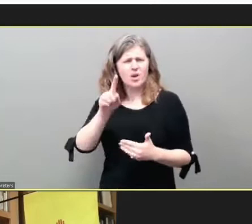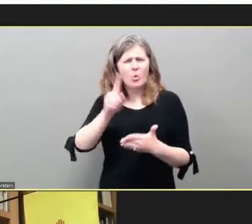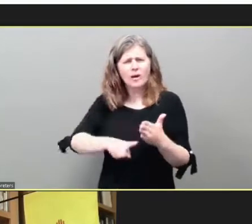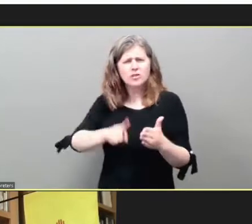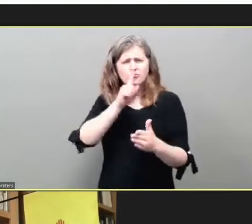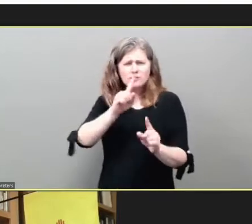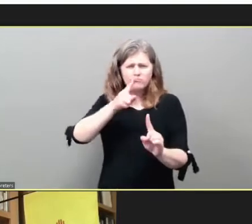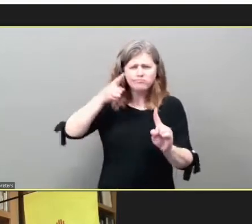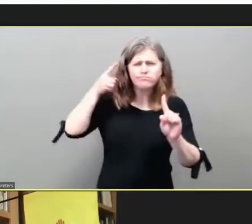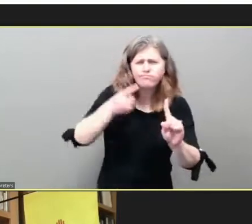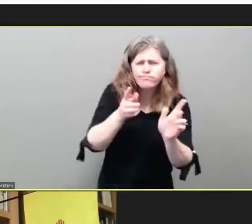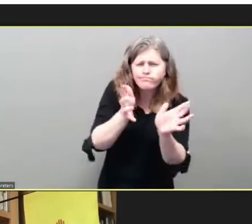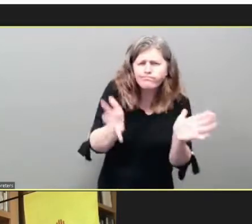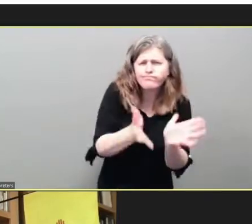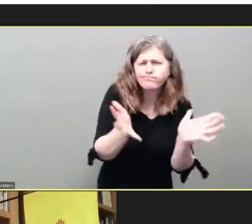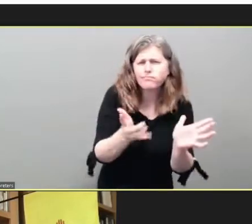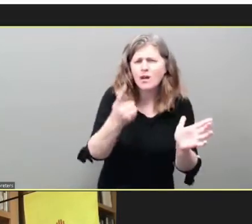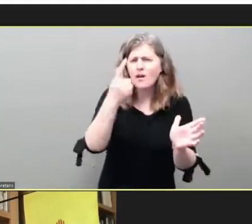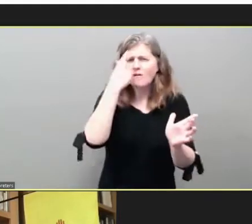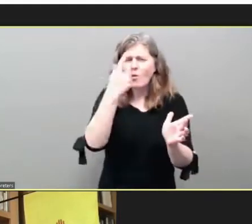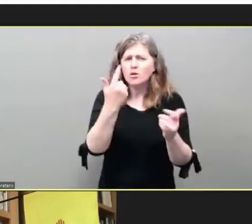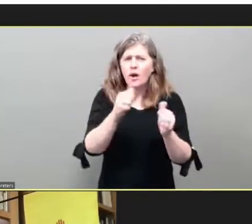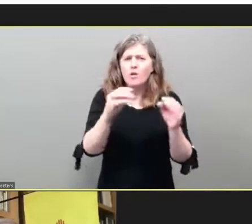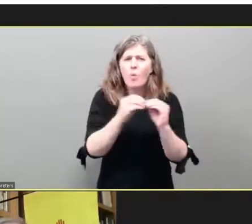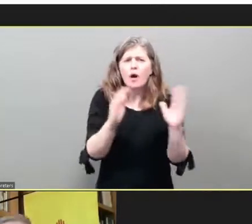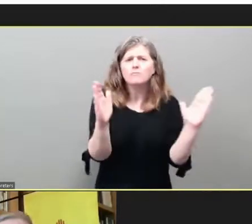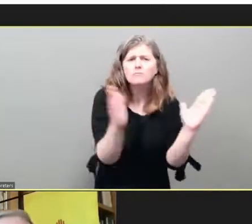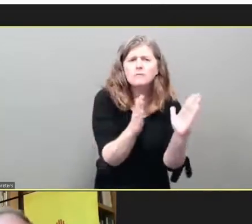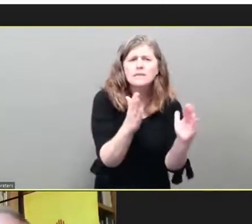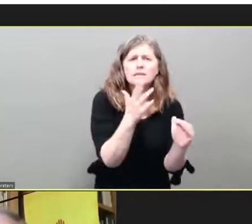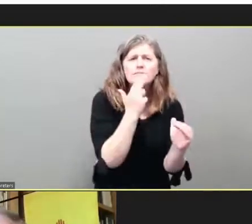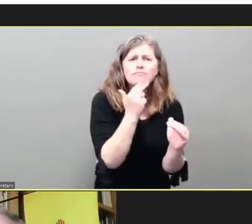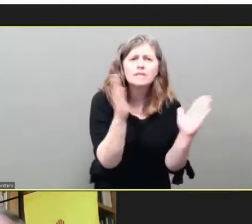effort is to, is it to get to more of the smaller facilities or the other non